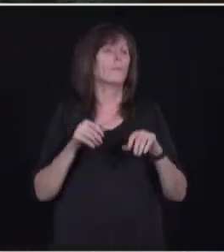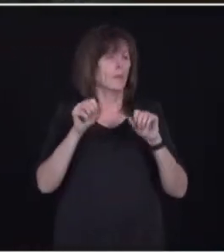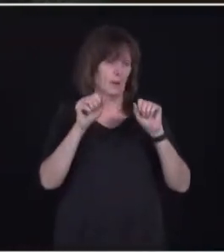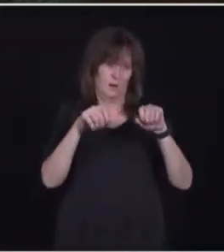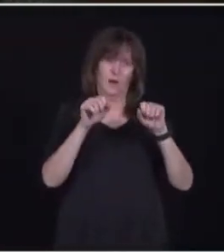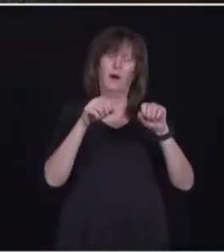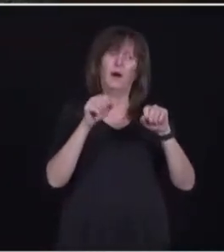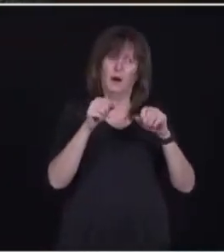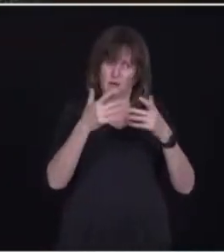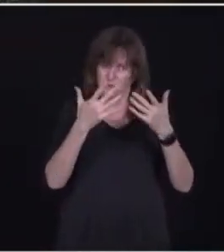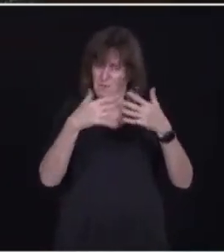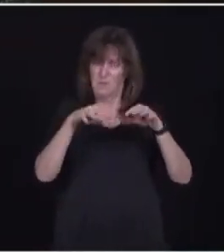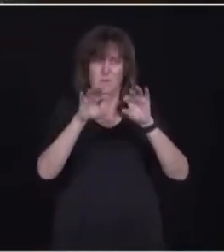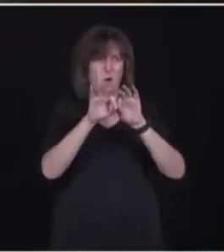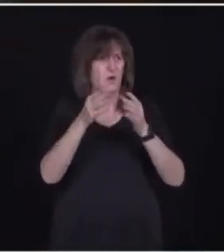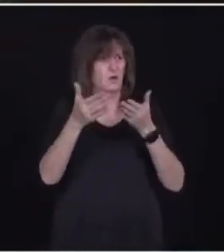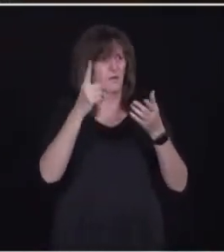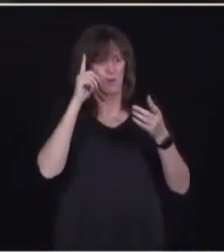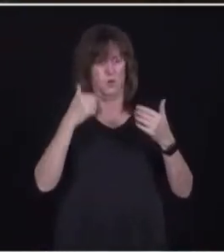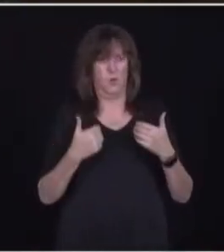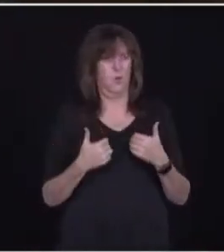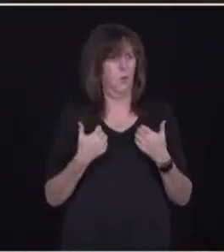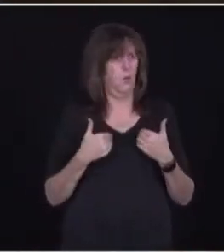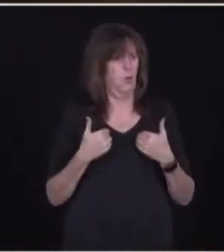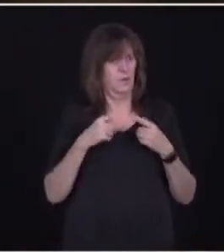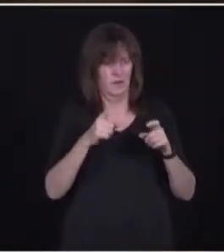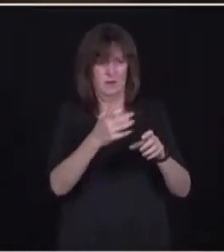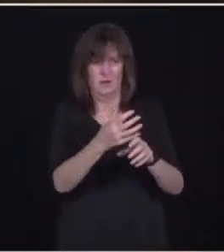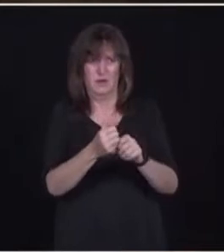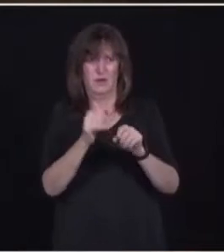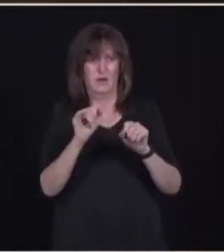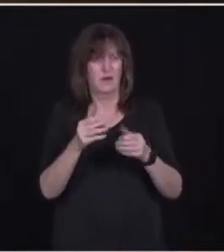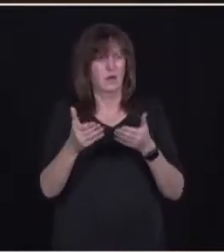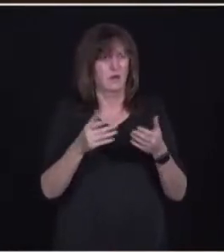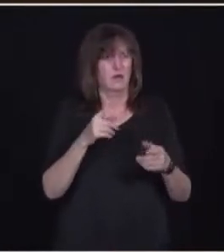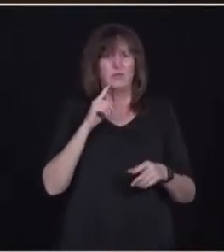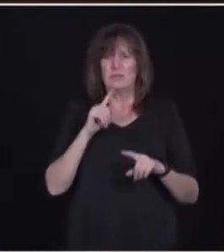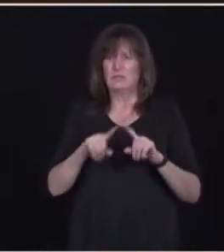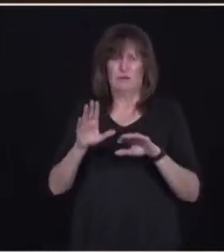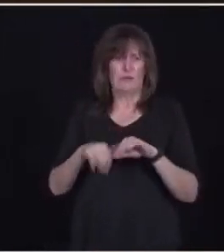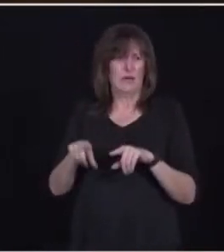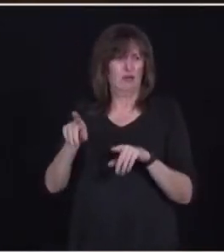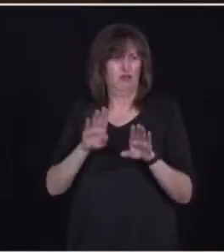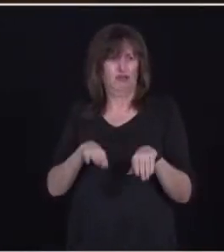I will pass it to the Minister of health. The answer would be yes because that is an